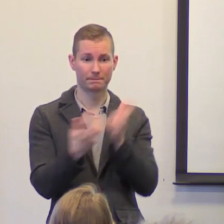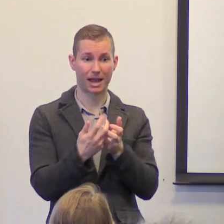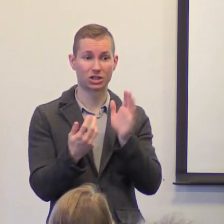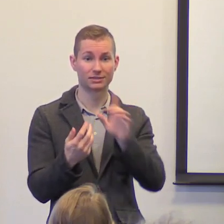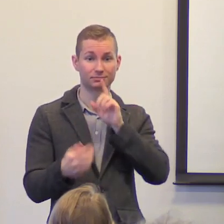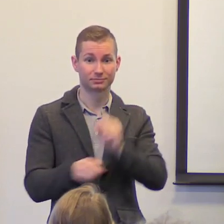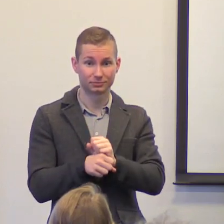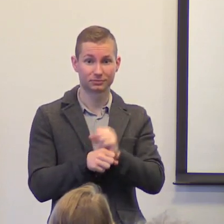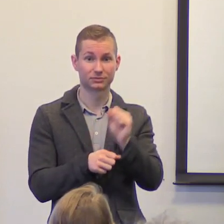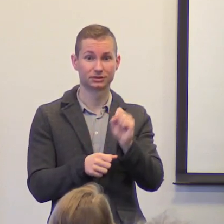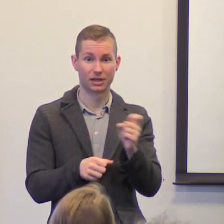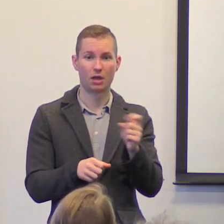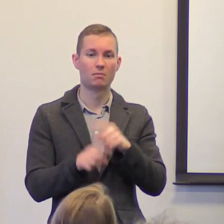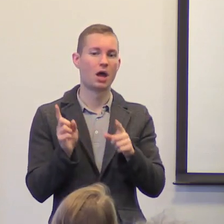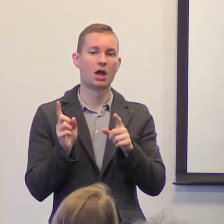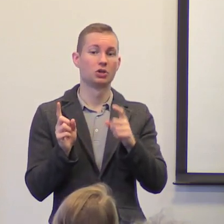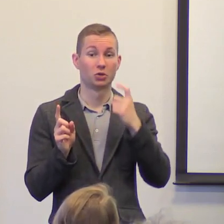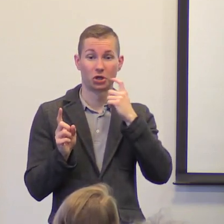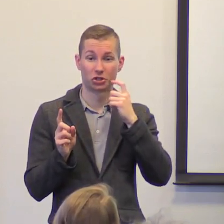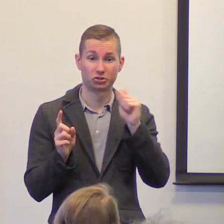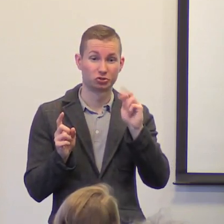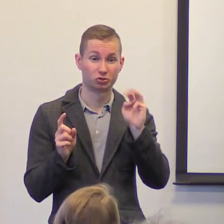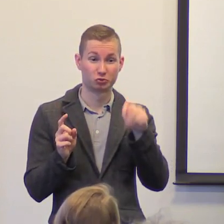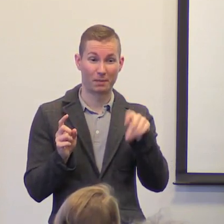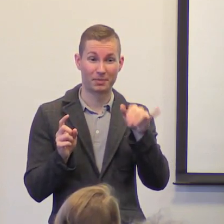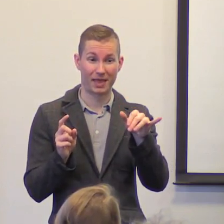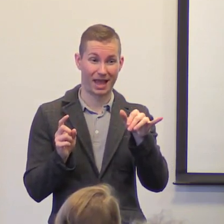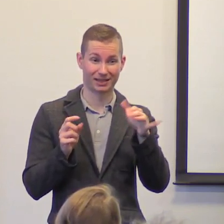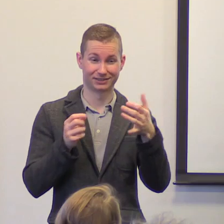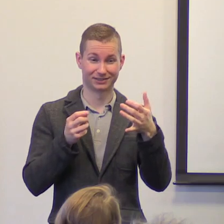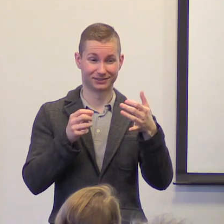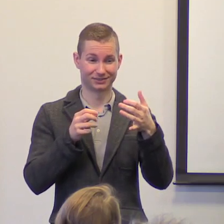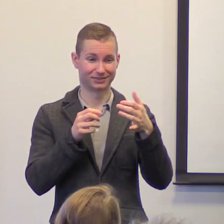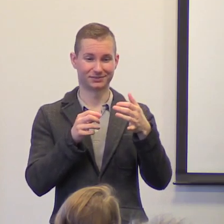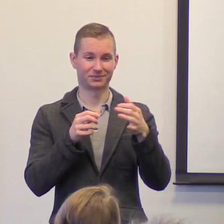Well, you may have heard that the Trump administration has now revoked that guidance, and so what